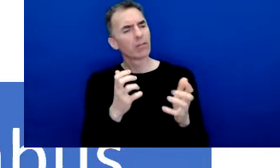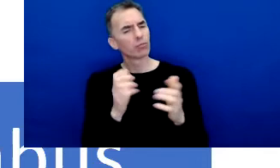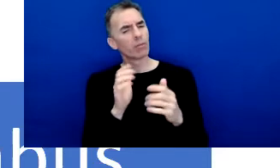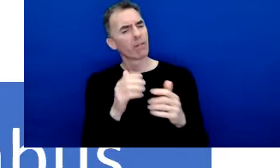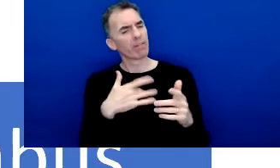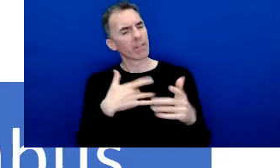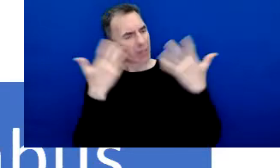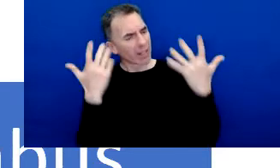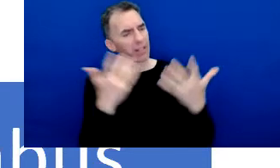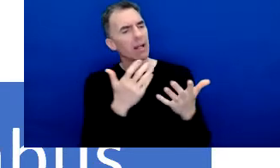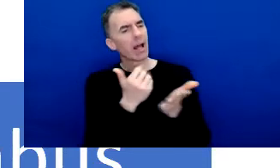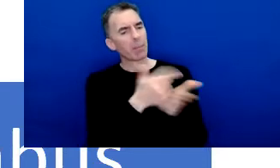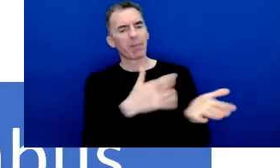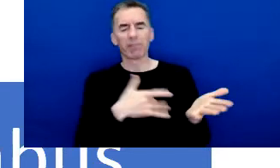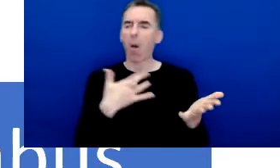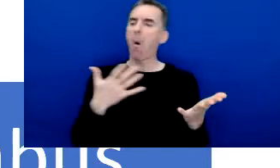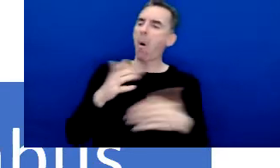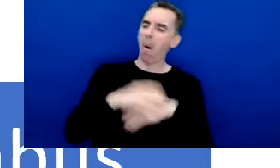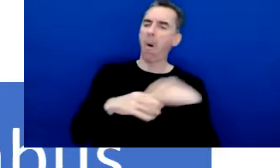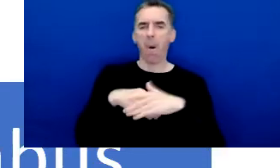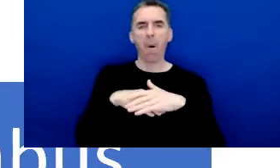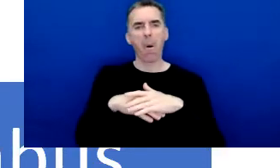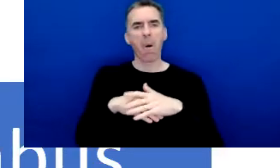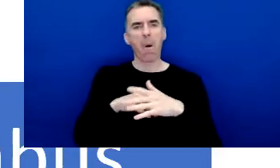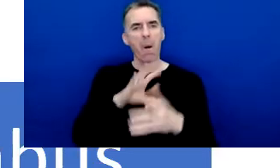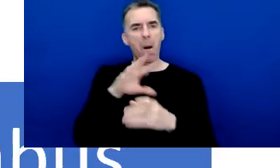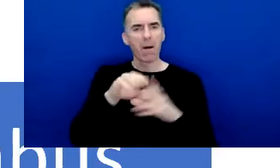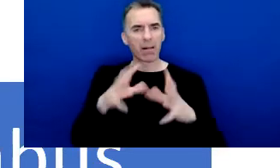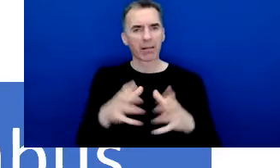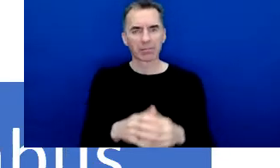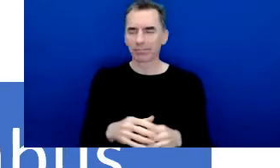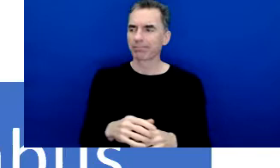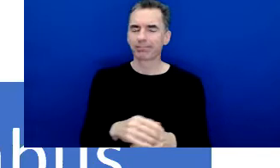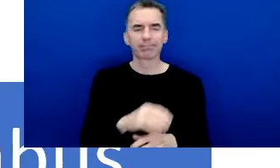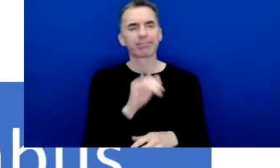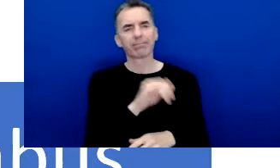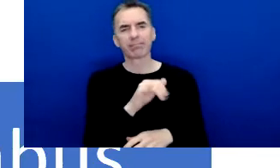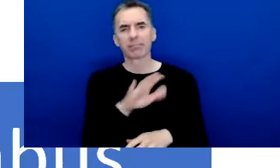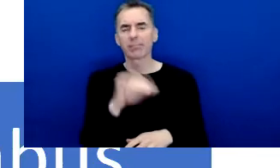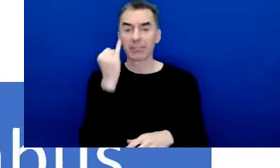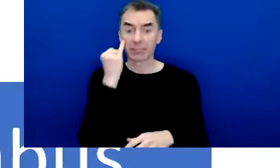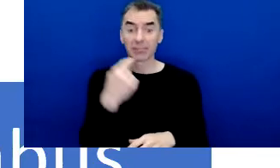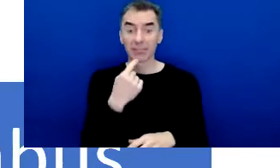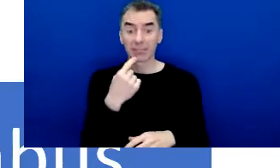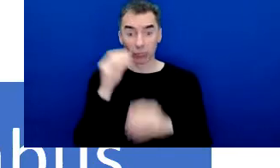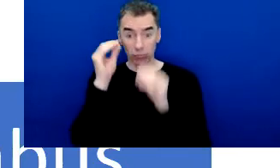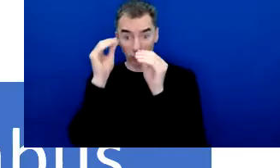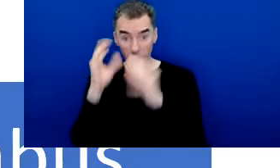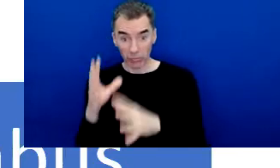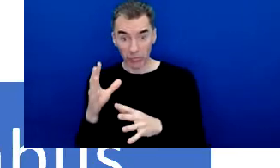I see a I think the other statement I would say is if it says the instructor in the student versus